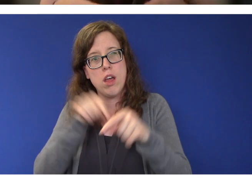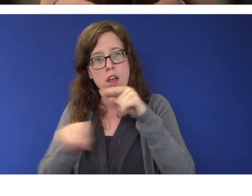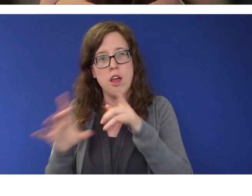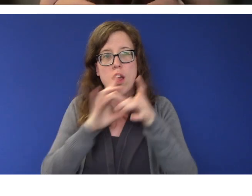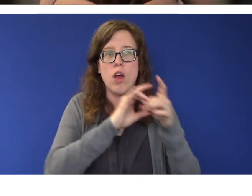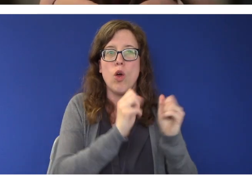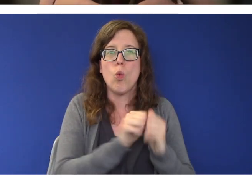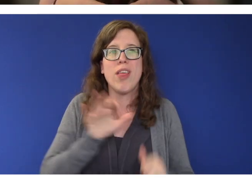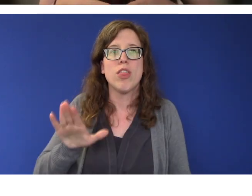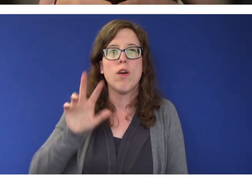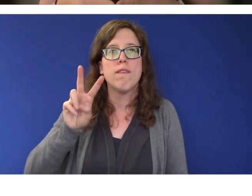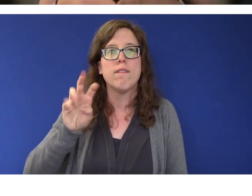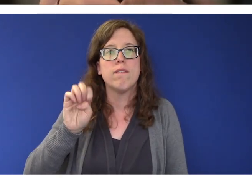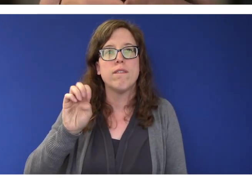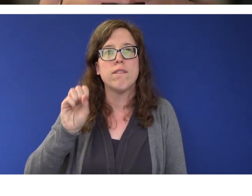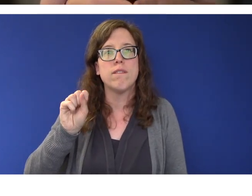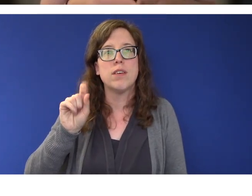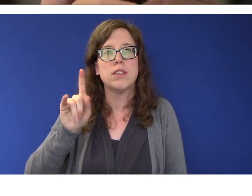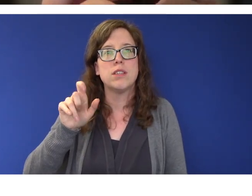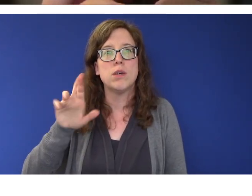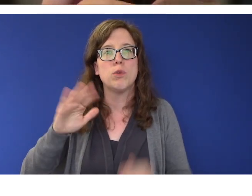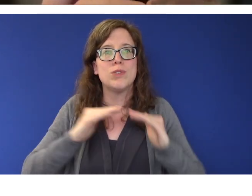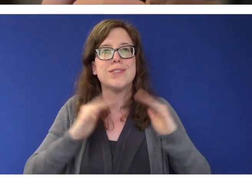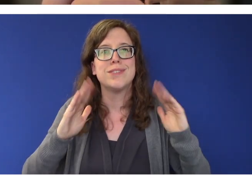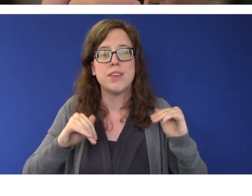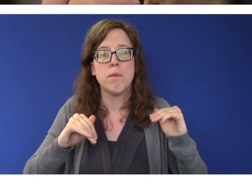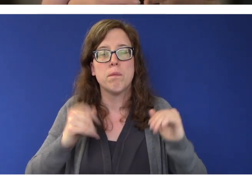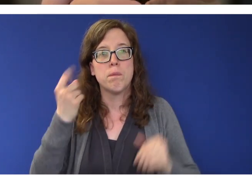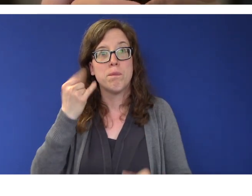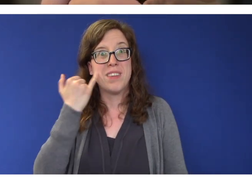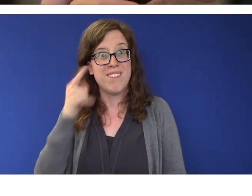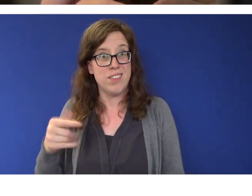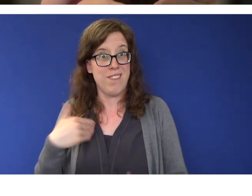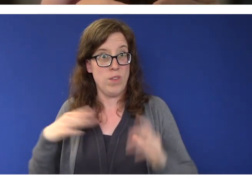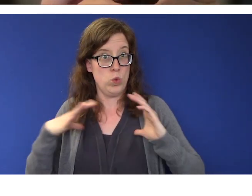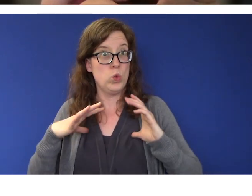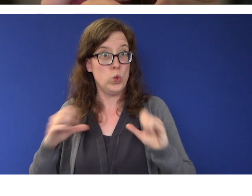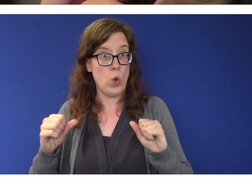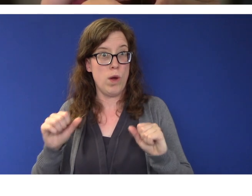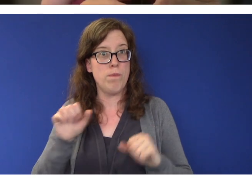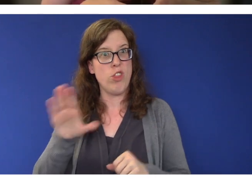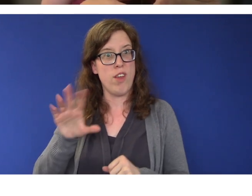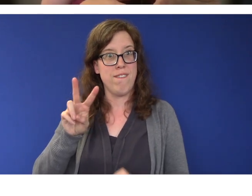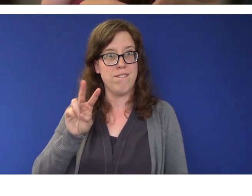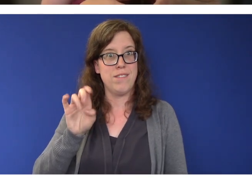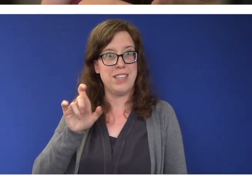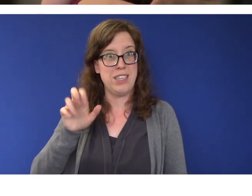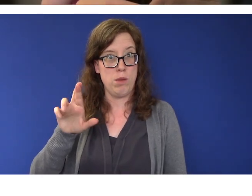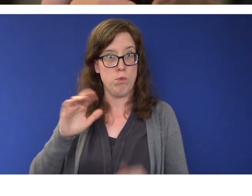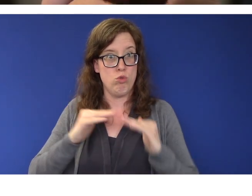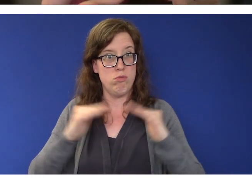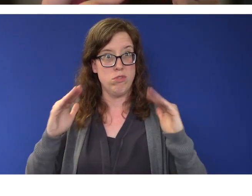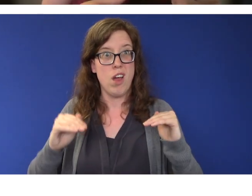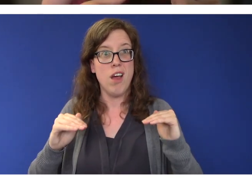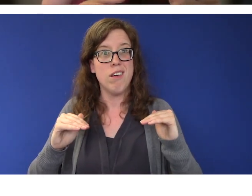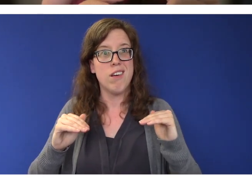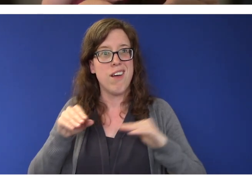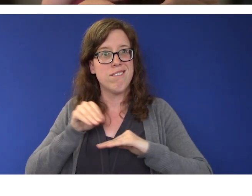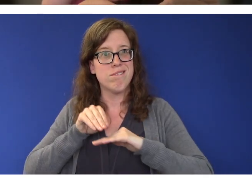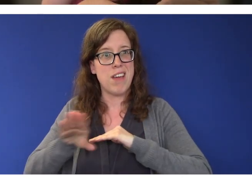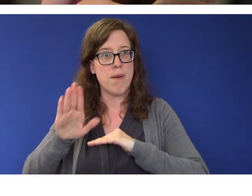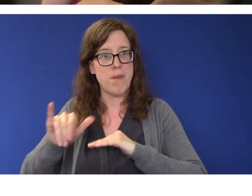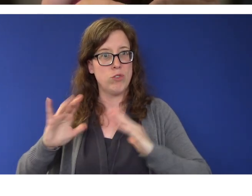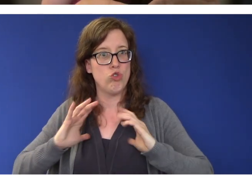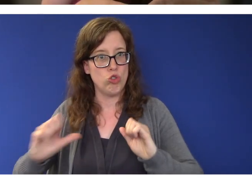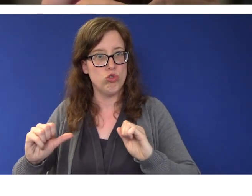vestibular system. Oftentimes a child with CHARGE Syndrome’s vestibular system is impacted. And